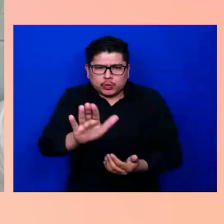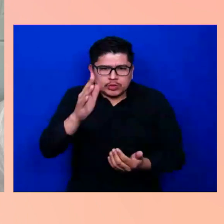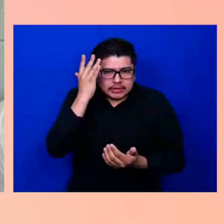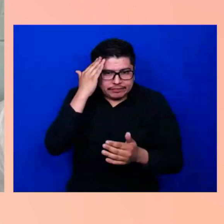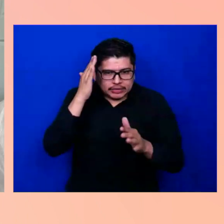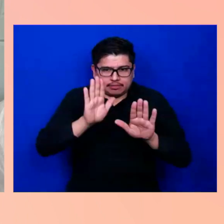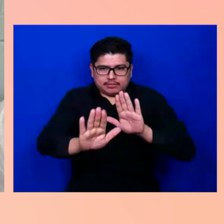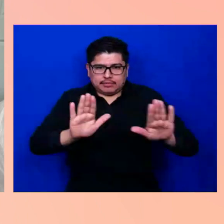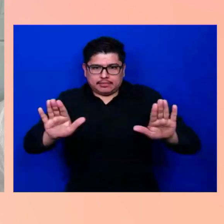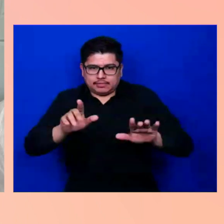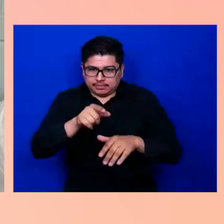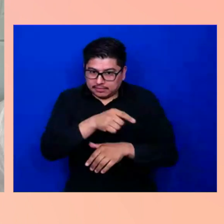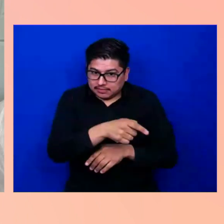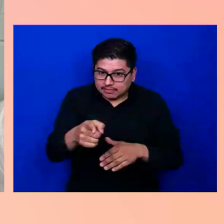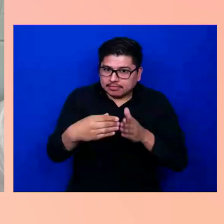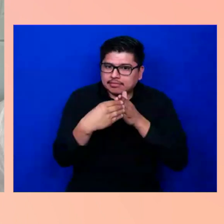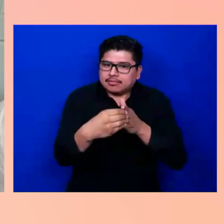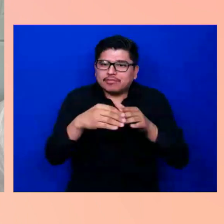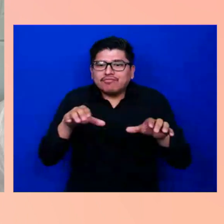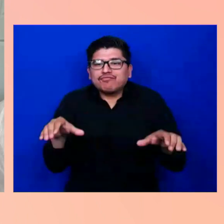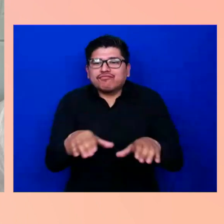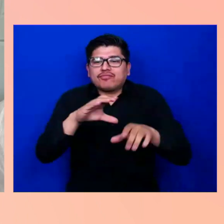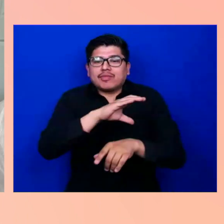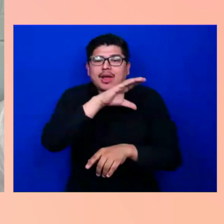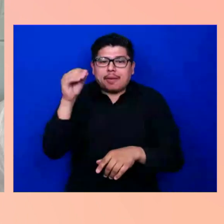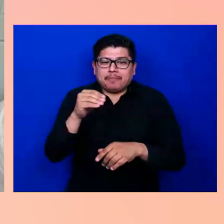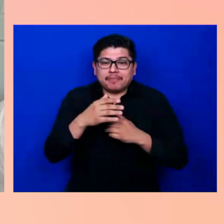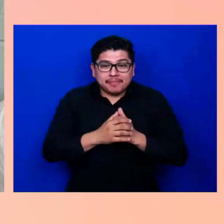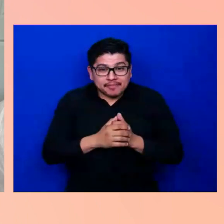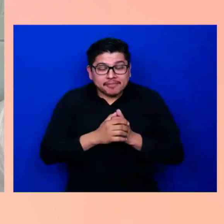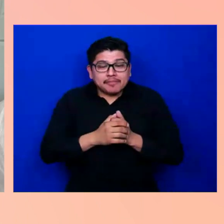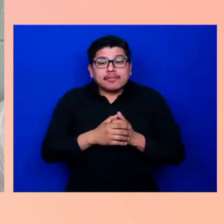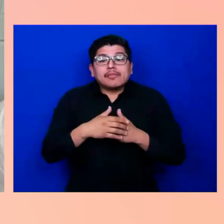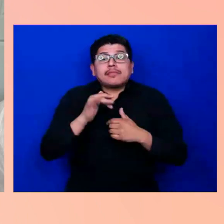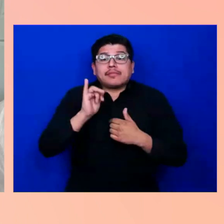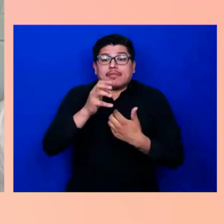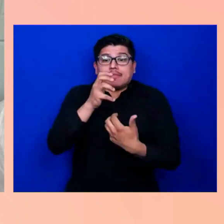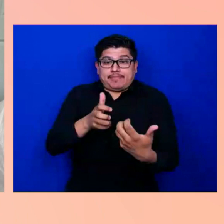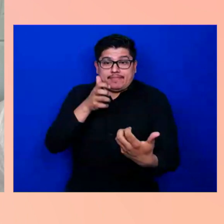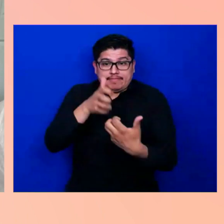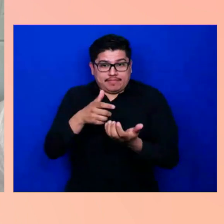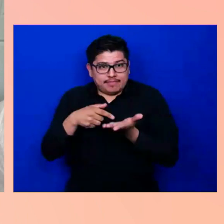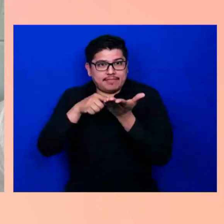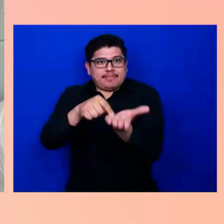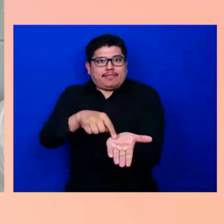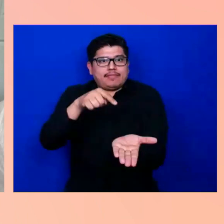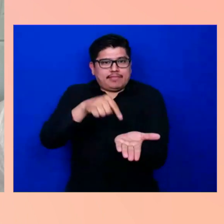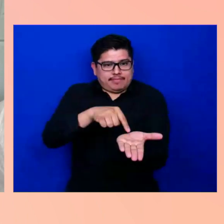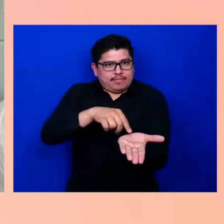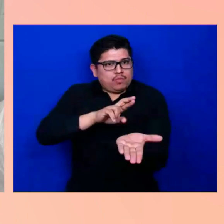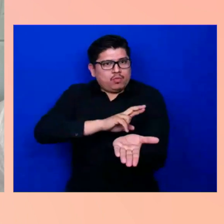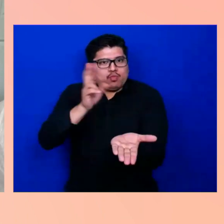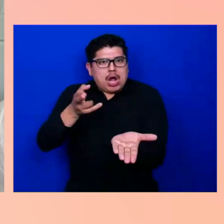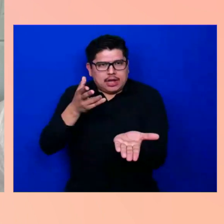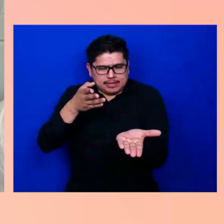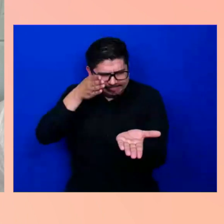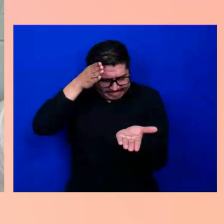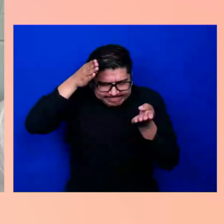are actually putting accommodations front and center and we see that just in analogy with the university we're working with in Rhode Island,